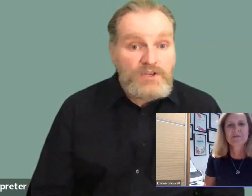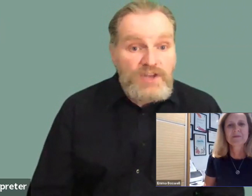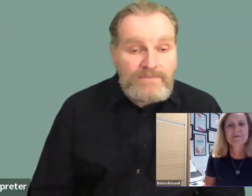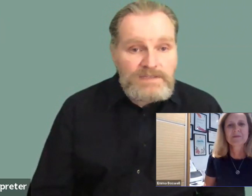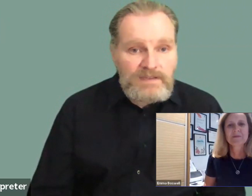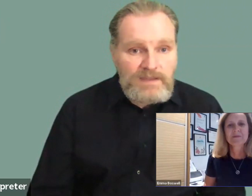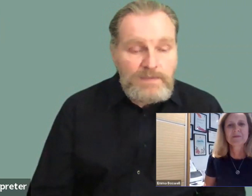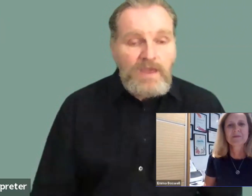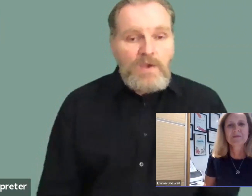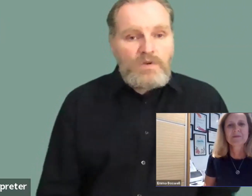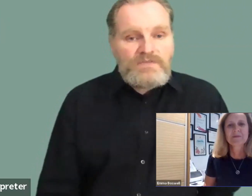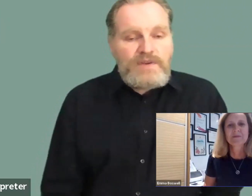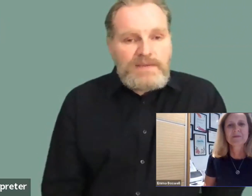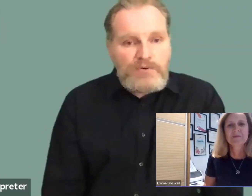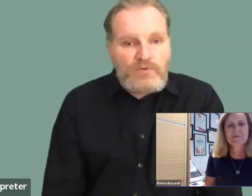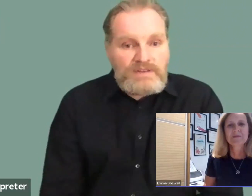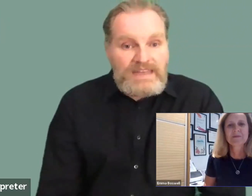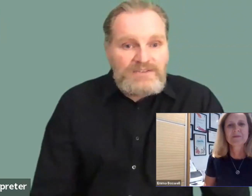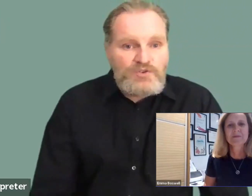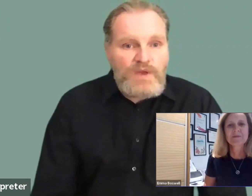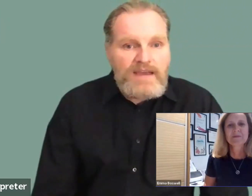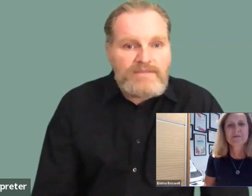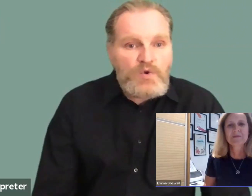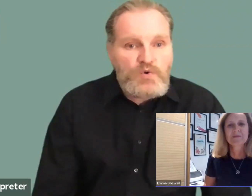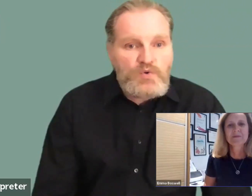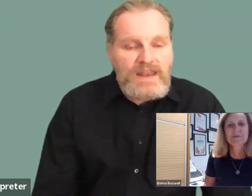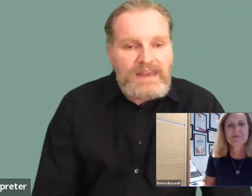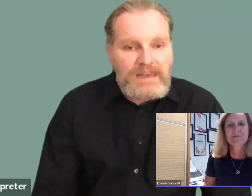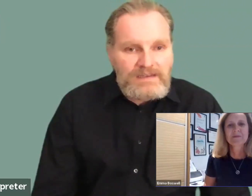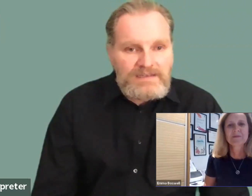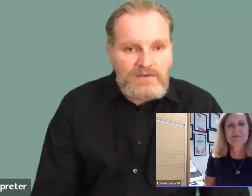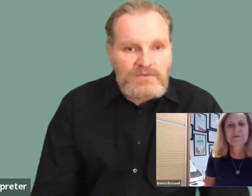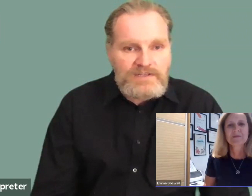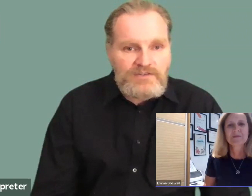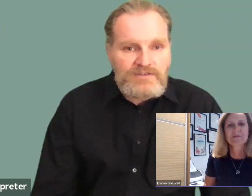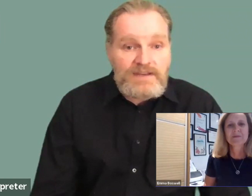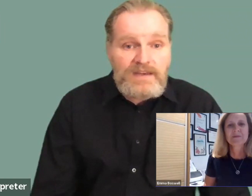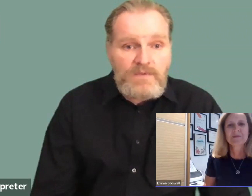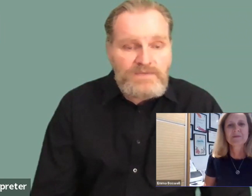whichever type, what's really important is to have good lighting conditions. And I know this